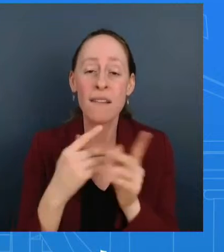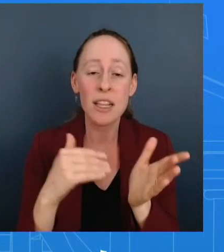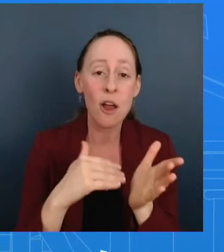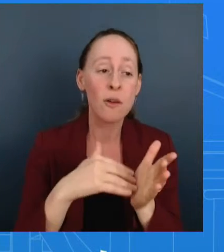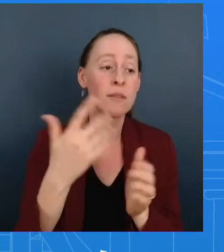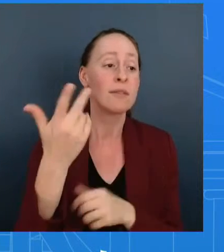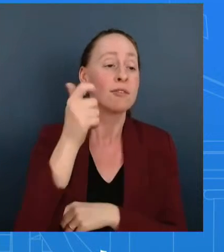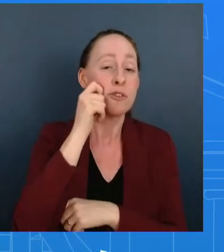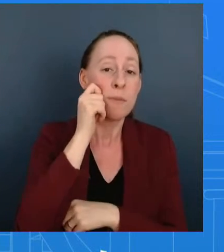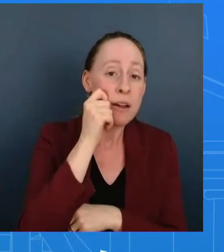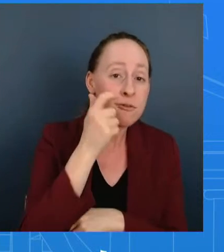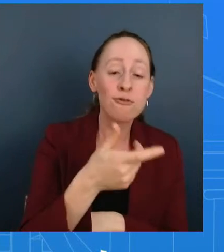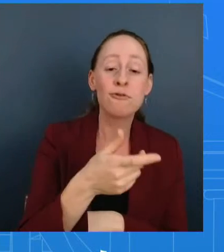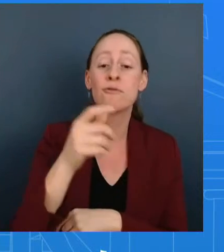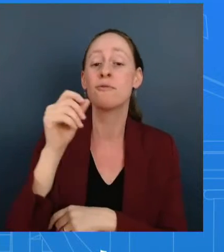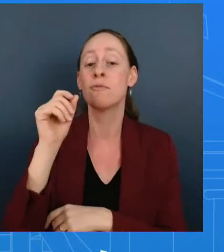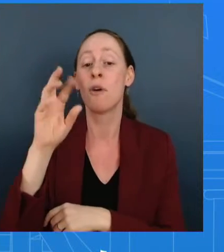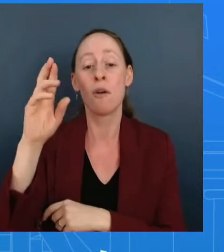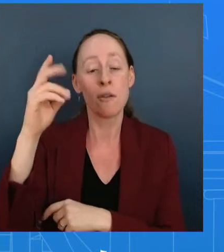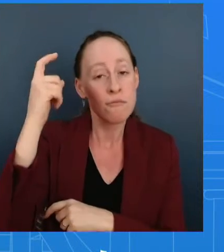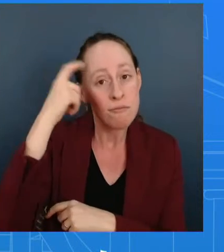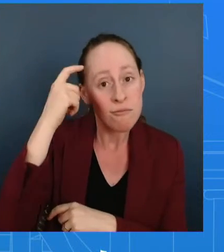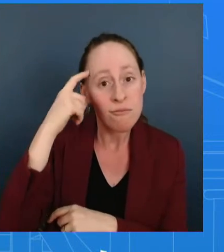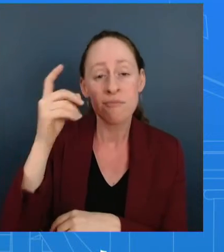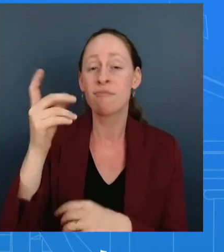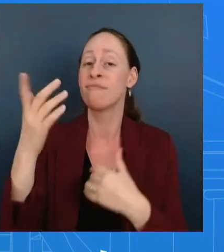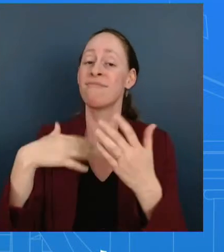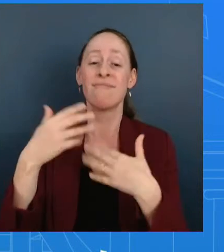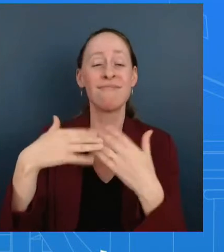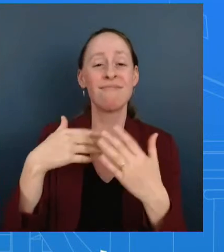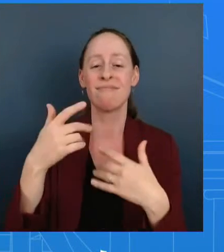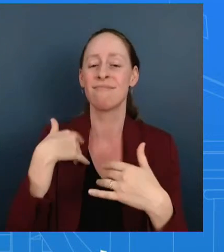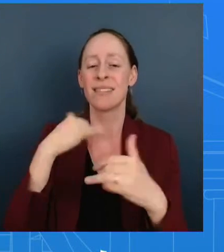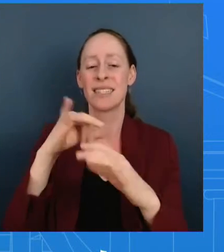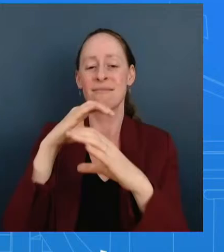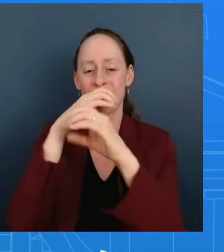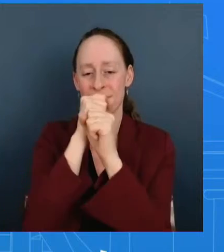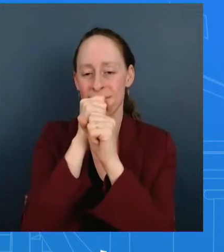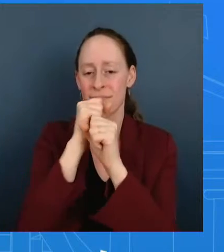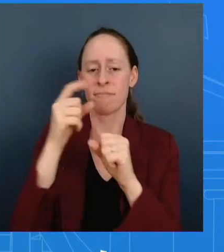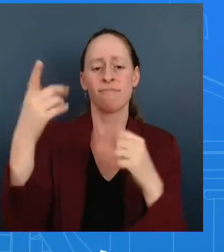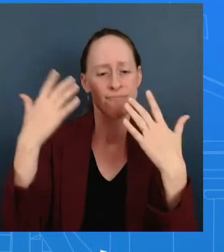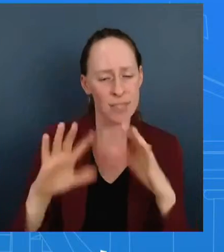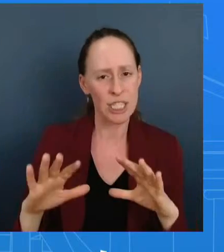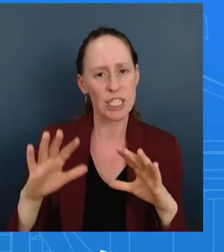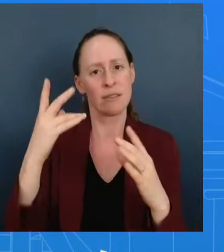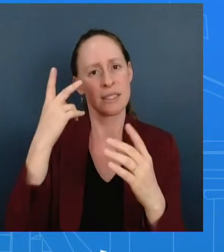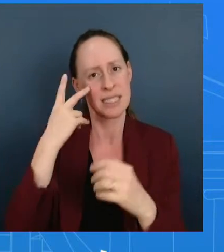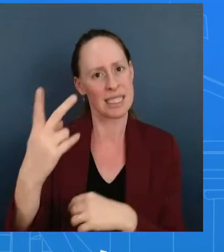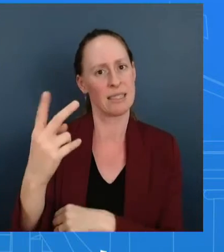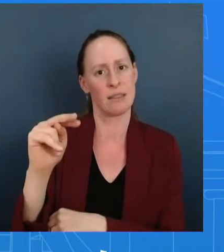has been with a neurologist three times as it relates to his physical. Three times. So, you know -- The Press: But we don't know if this neurologist.